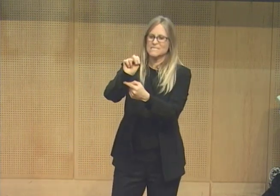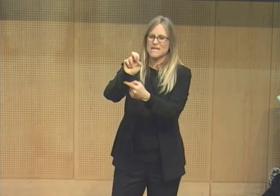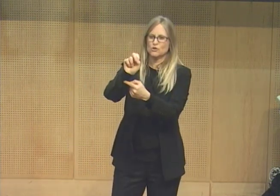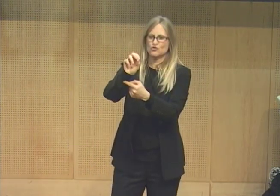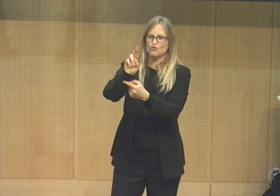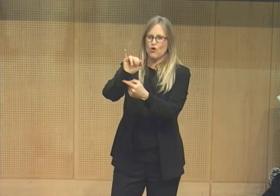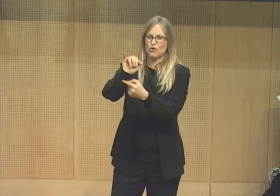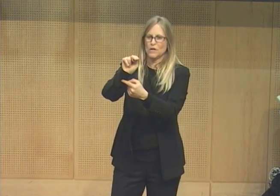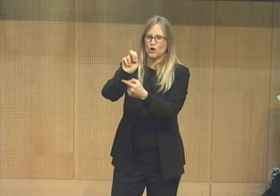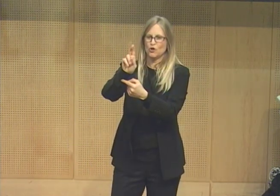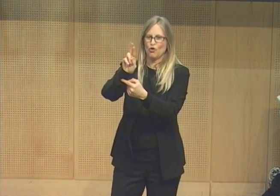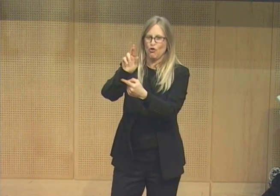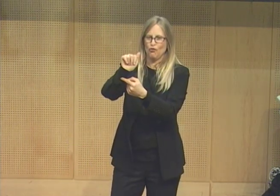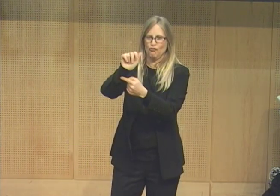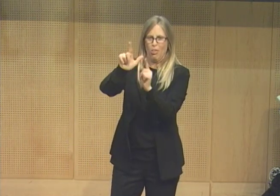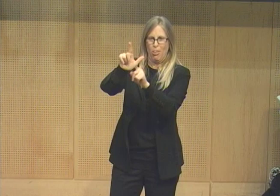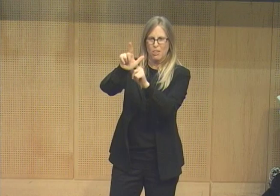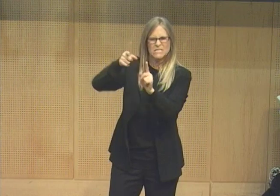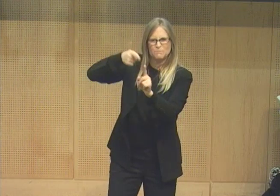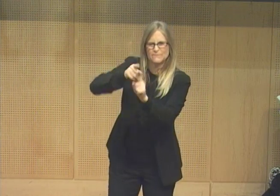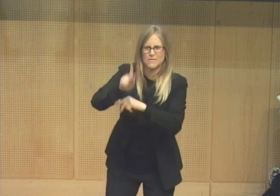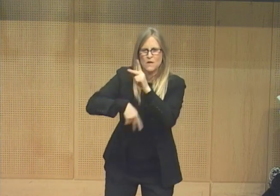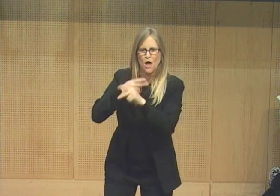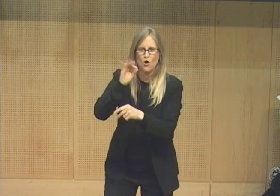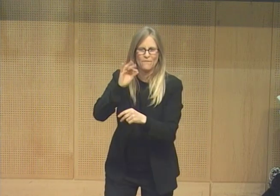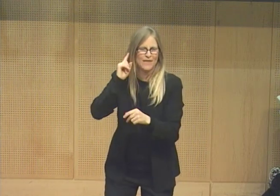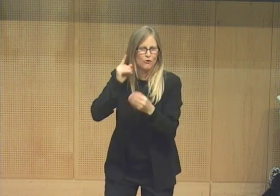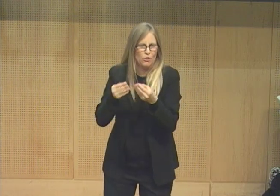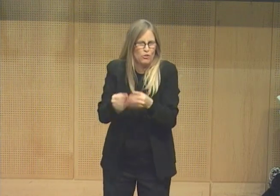And it has to be measured